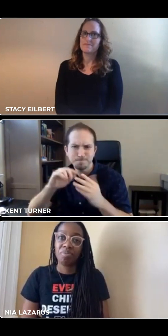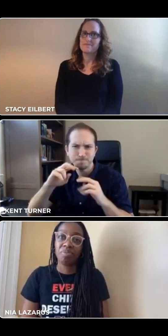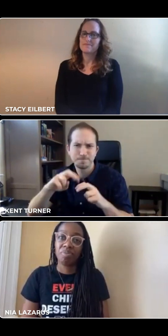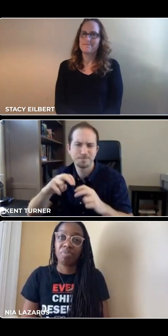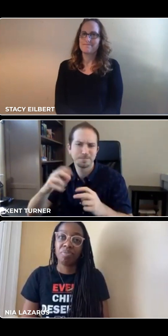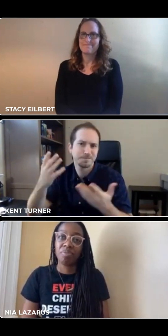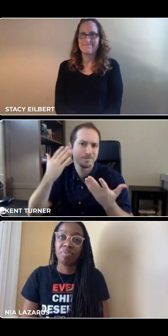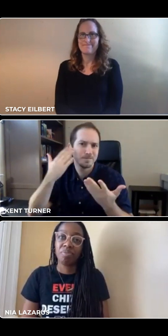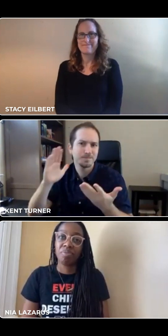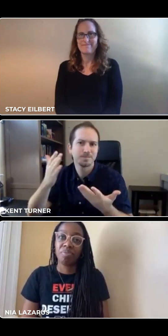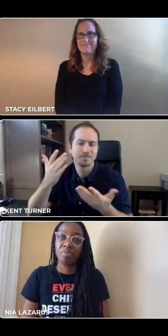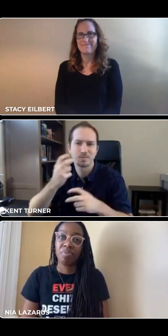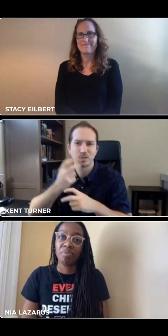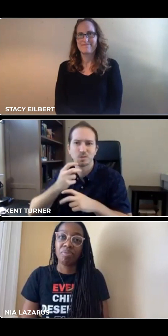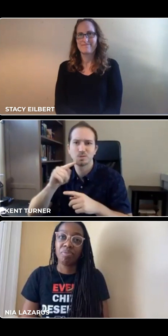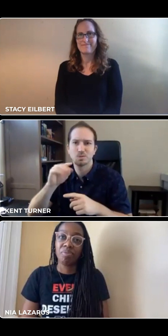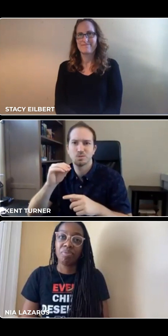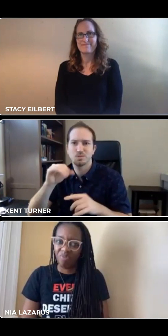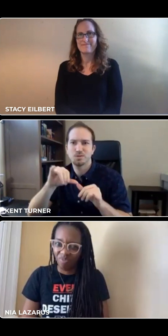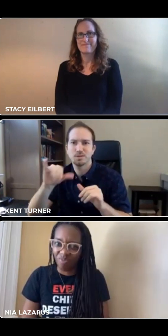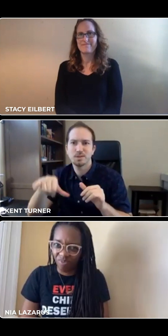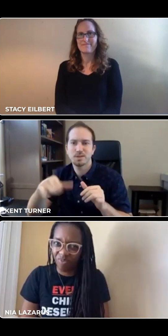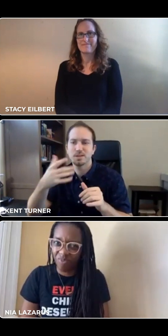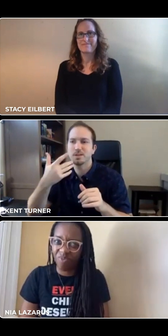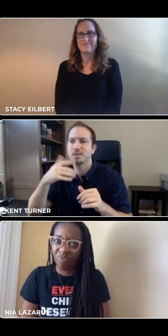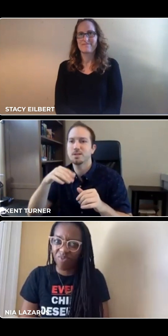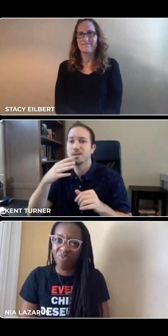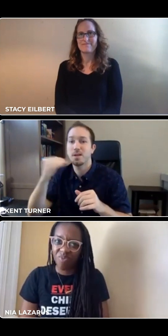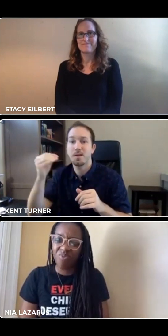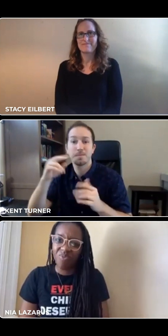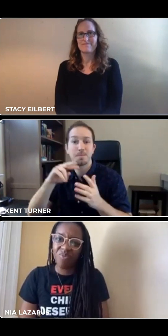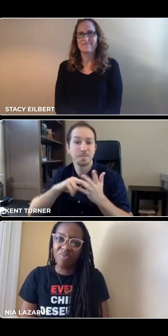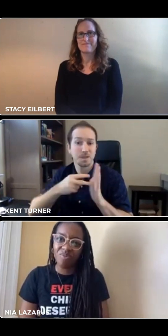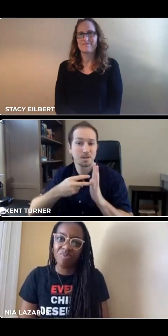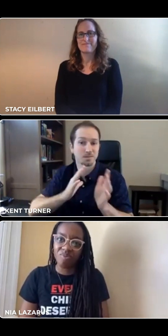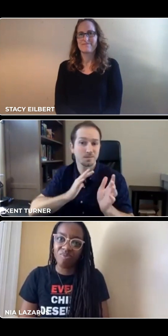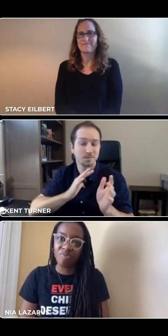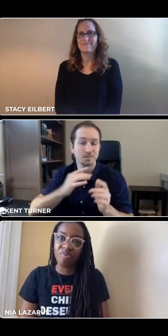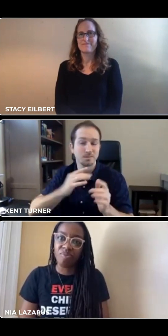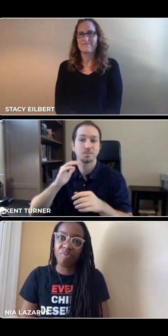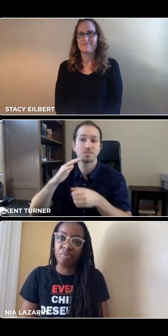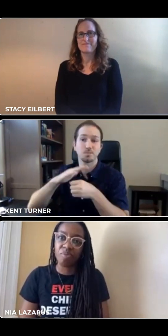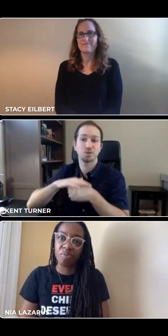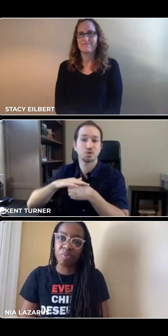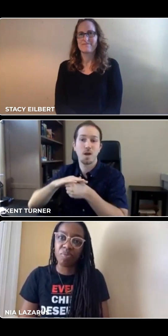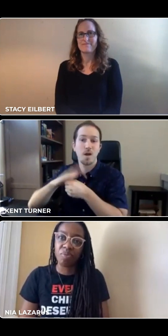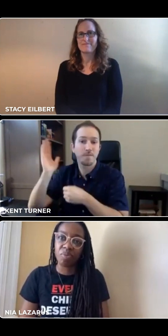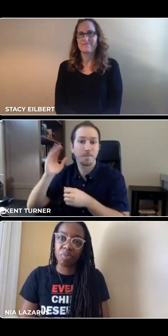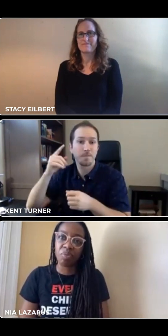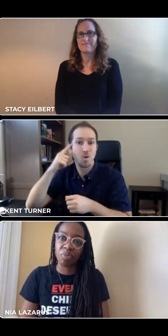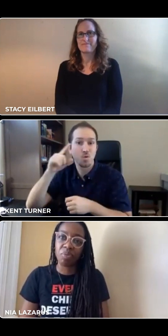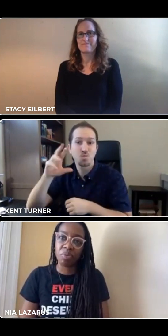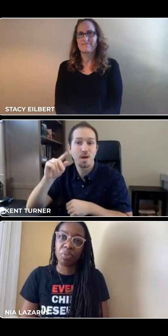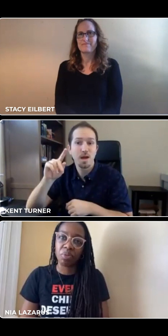in the right state of mind, to be grading, as well? That's another question that's difficult to quantify.